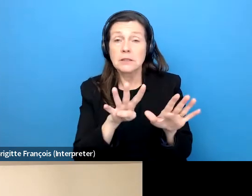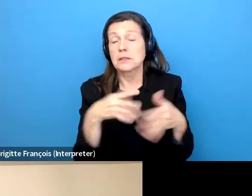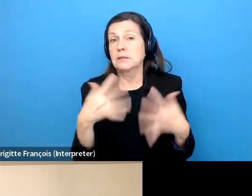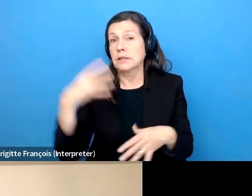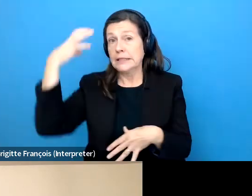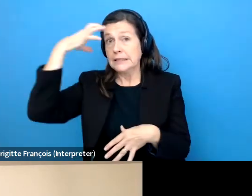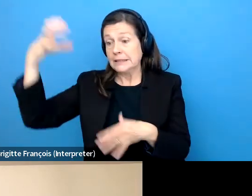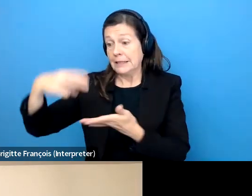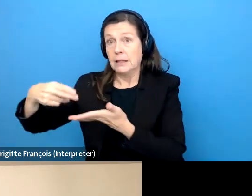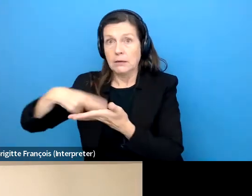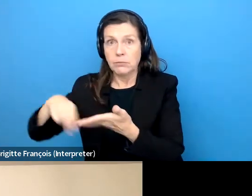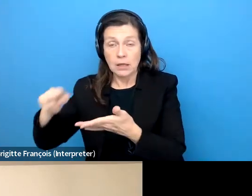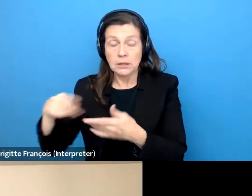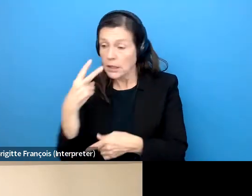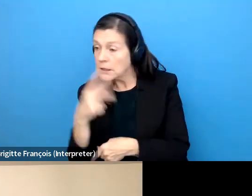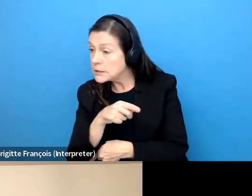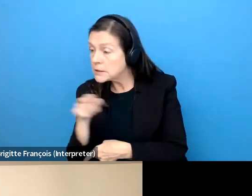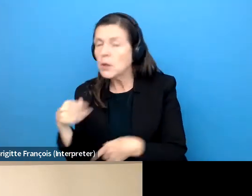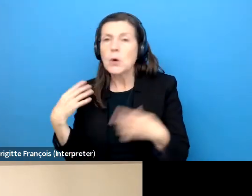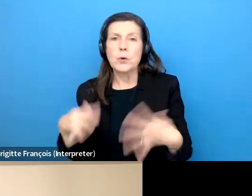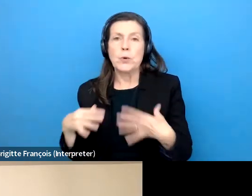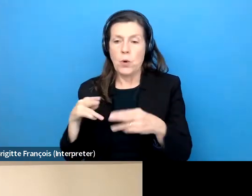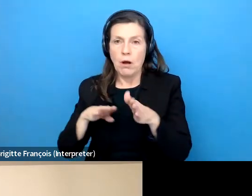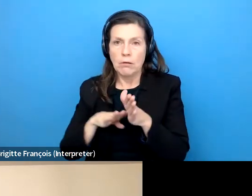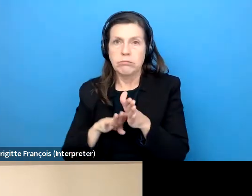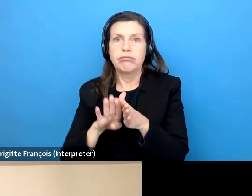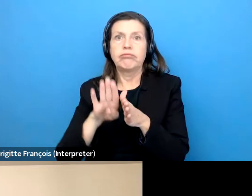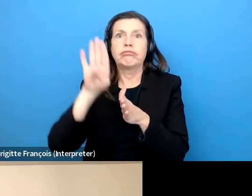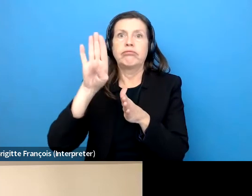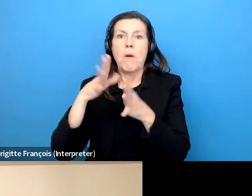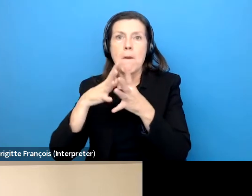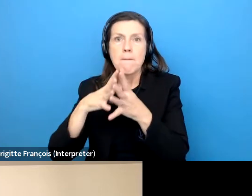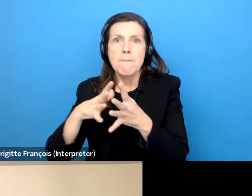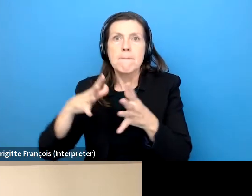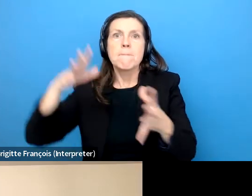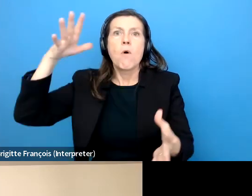of trafficking in cyberspace including disabled women and girls.